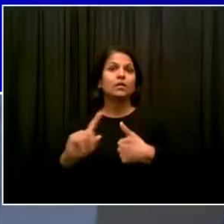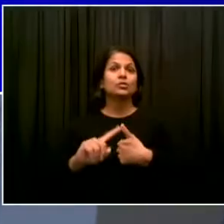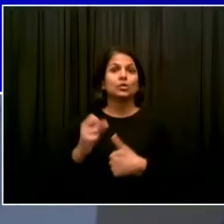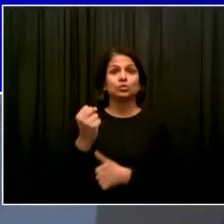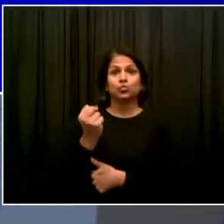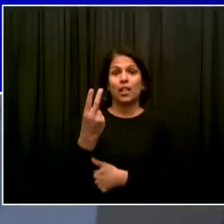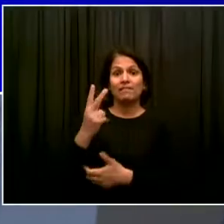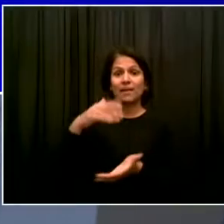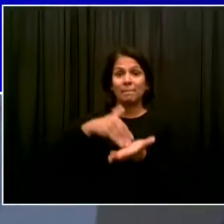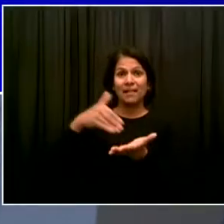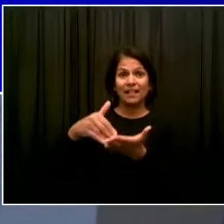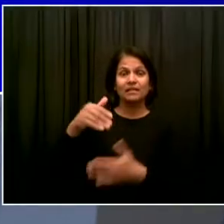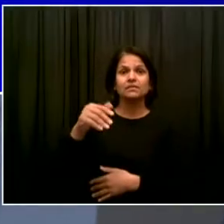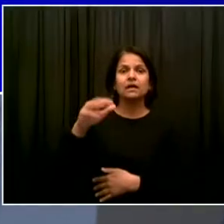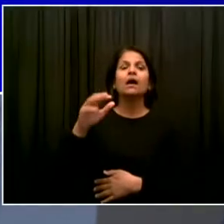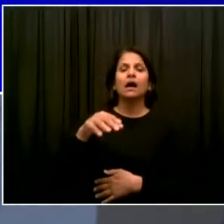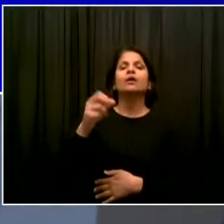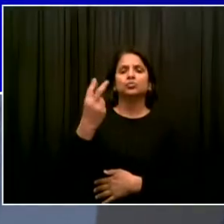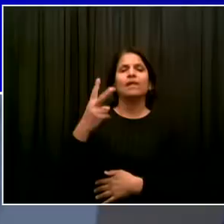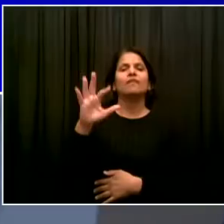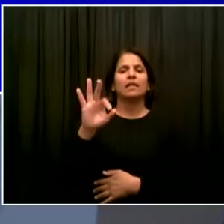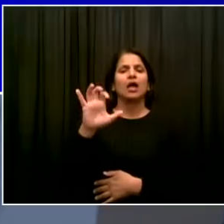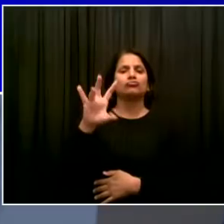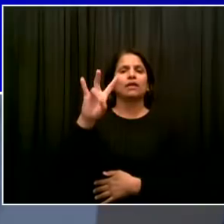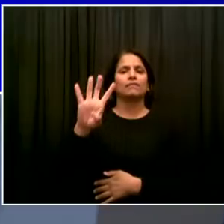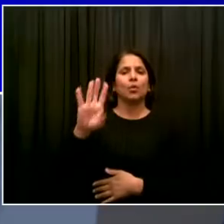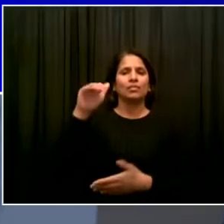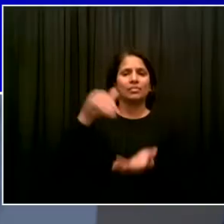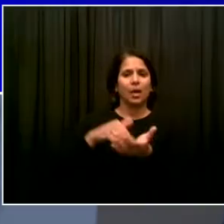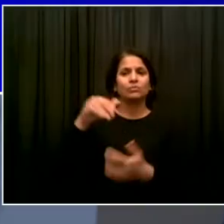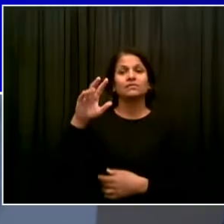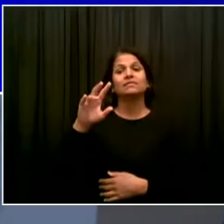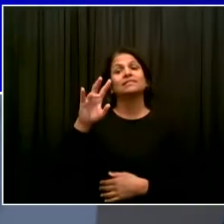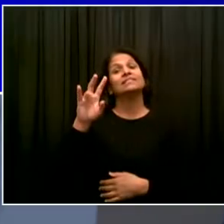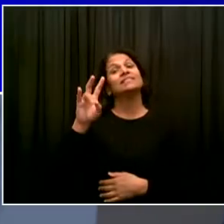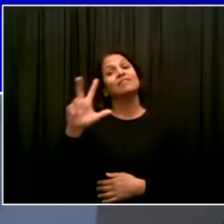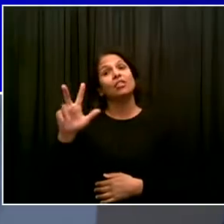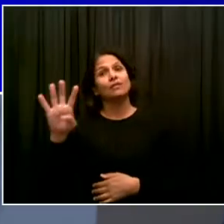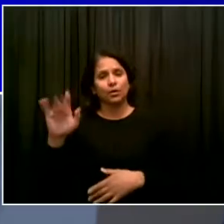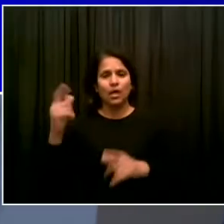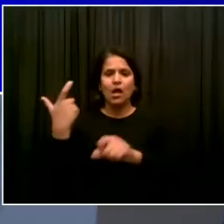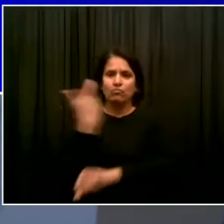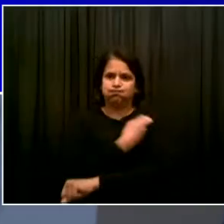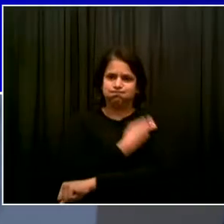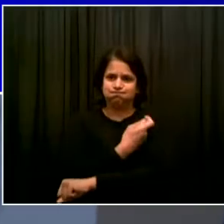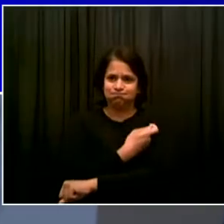I'M AWALYS MY FAVORITE